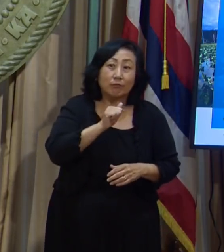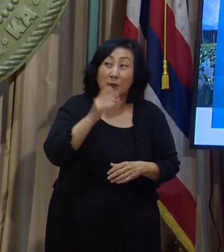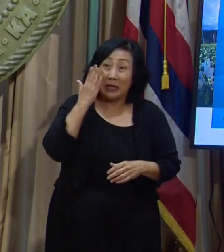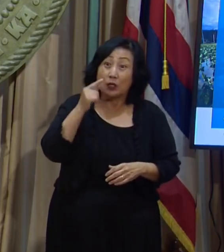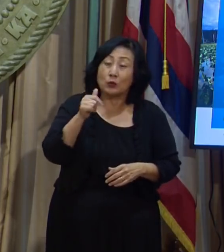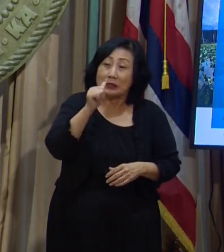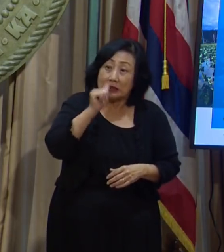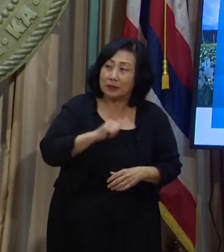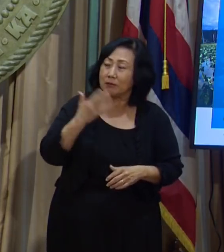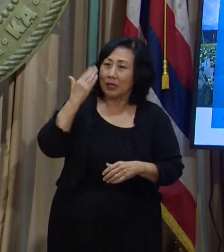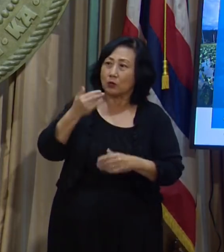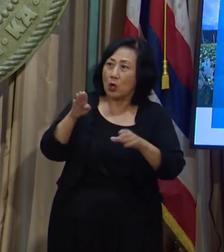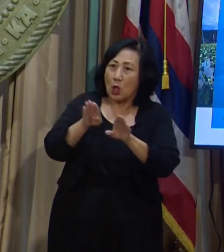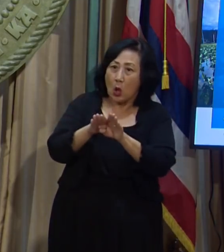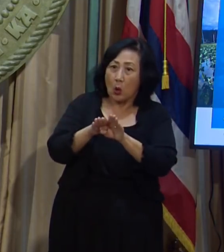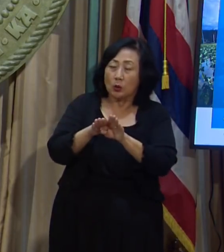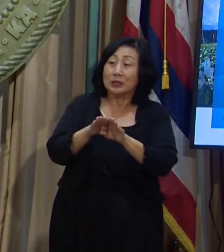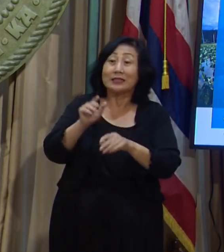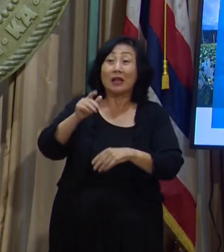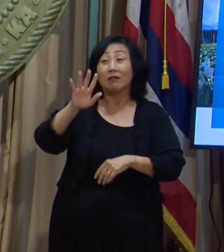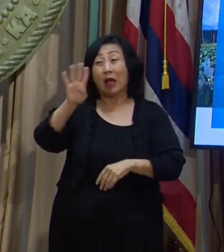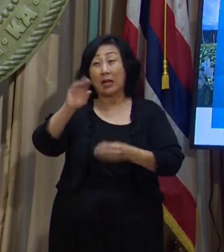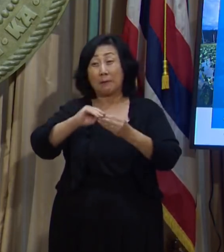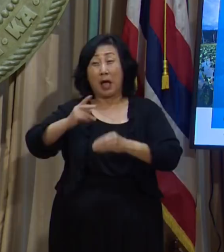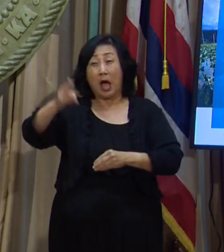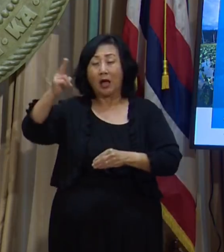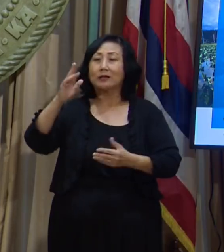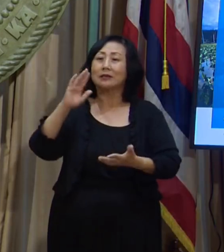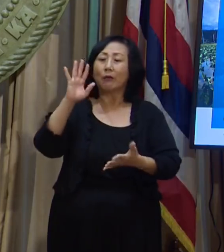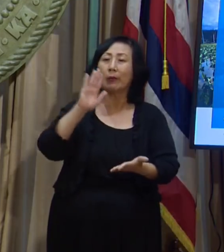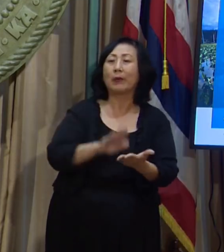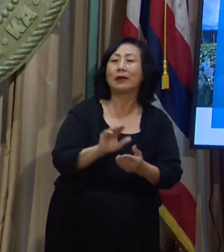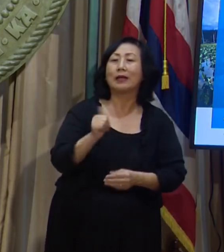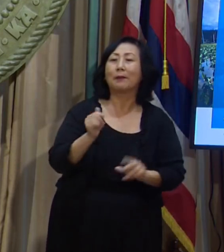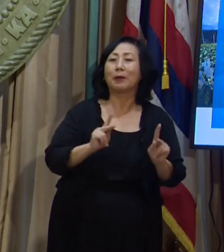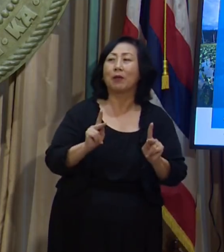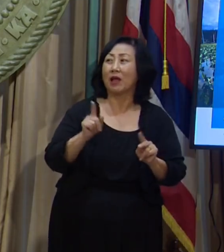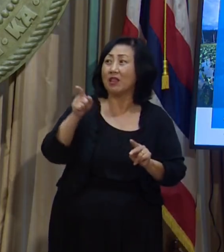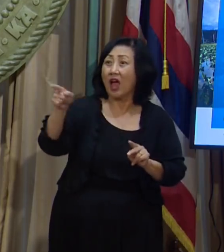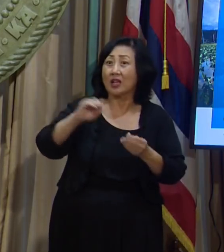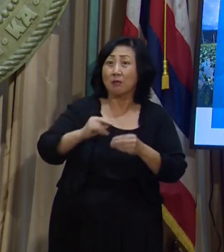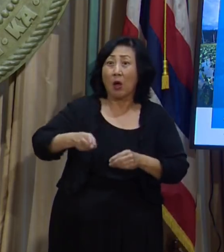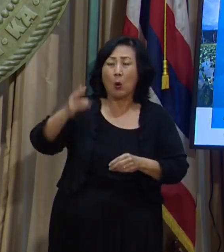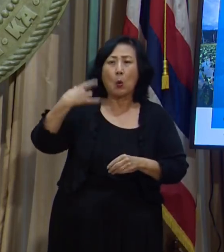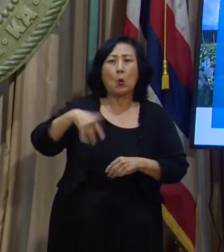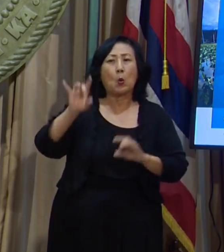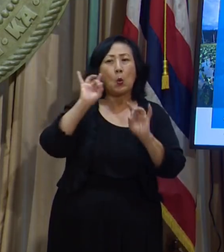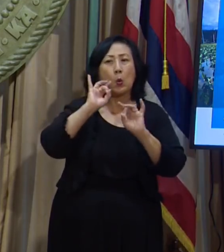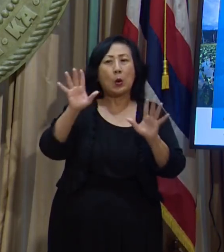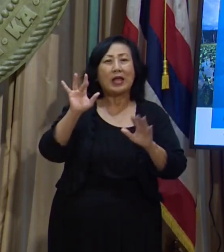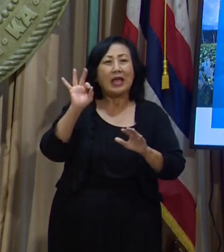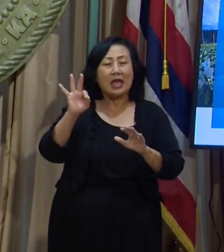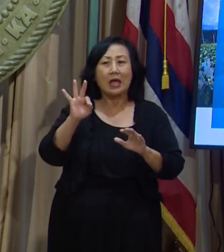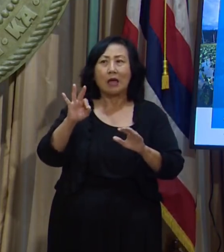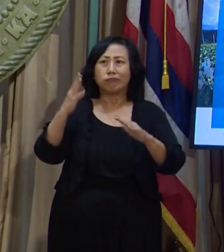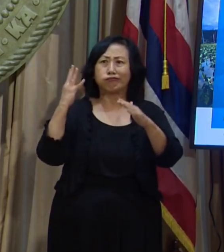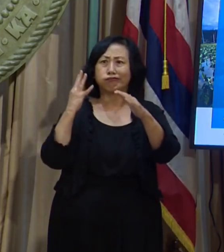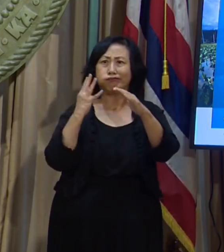GOVERNOR. HAD WE NOT MADE THE SACRIFICES WE ARE MAKING AT HOME. INSTEAD, 10 PEOPLE HAVE DIED.